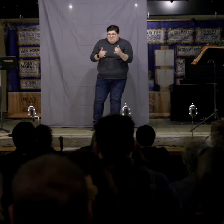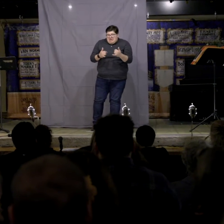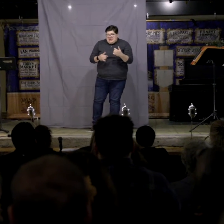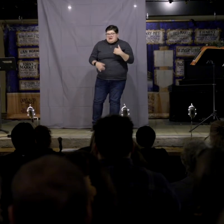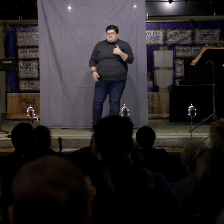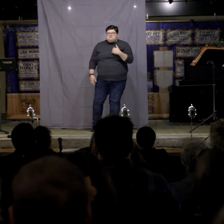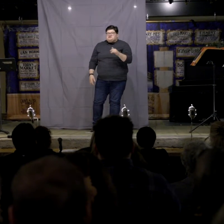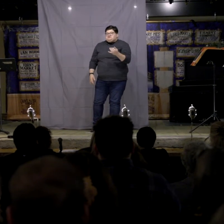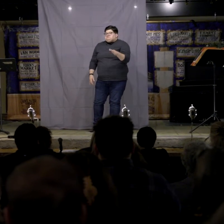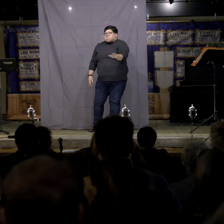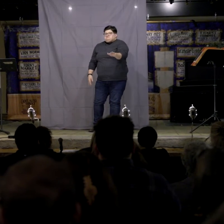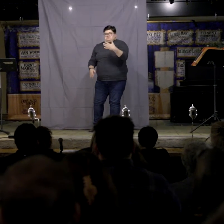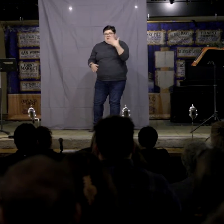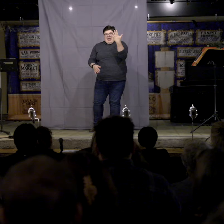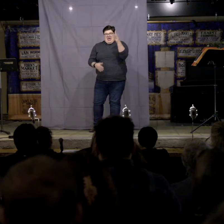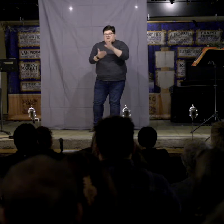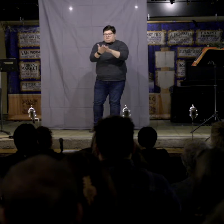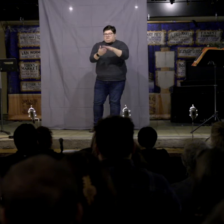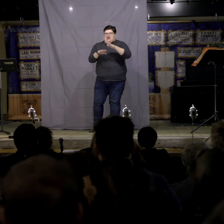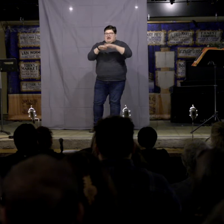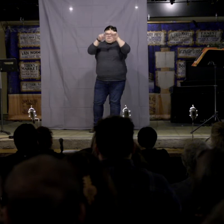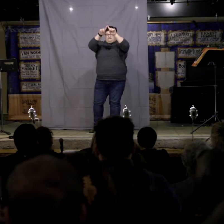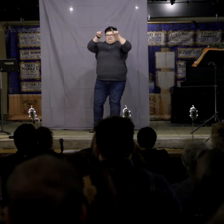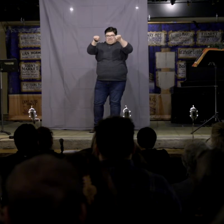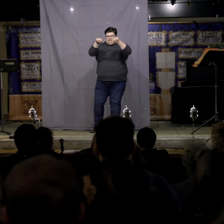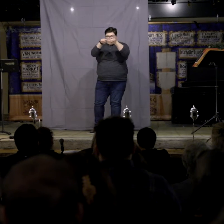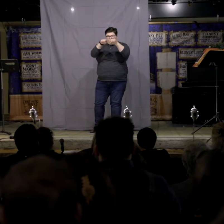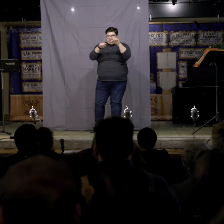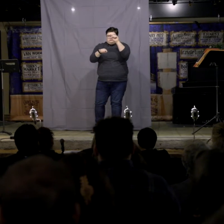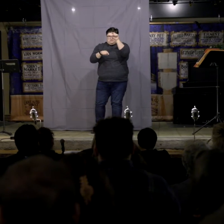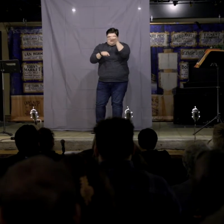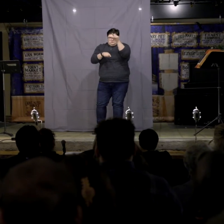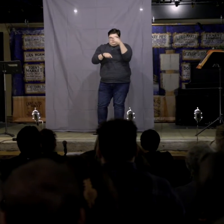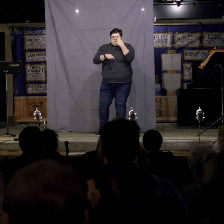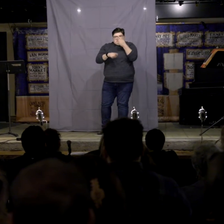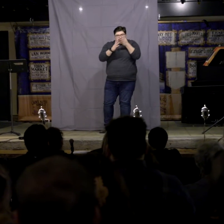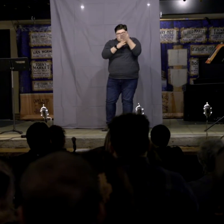So they put their hands up onto the seeing eye,